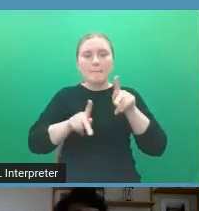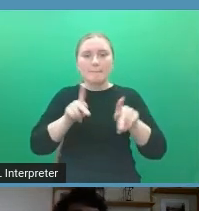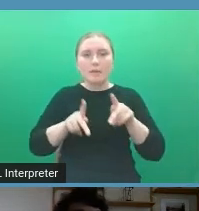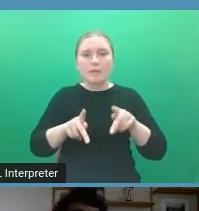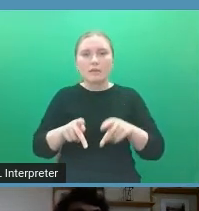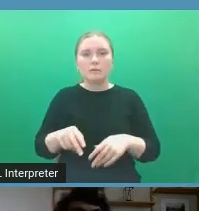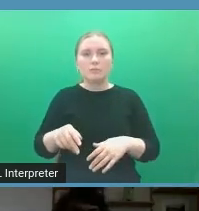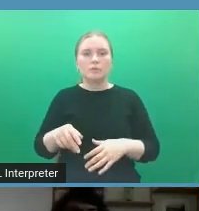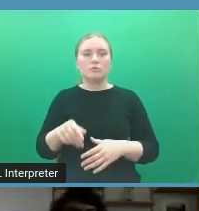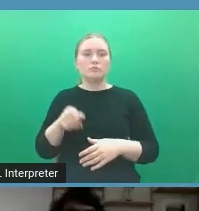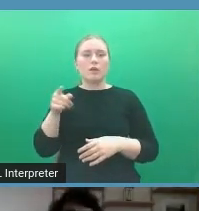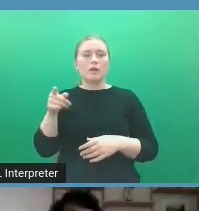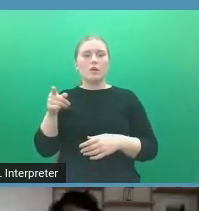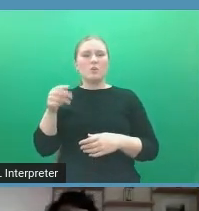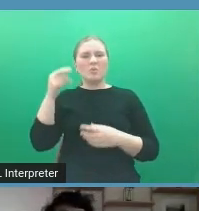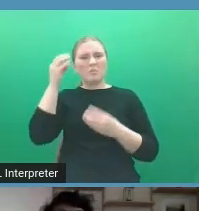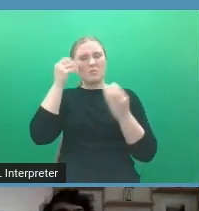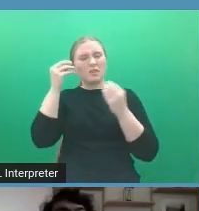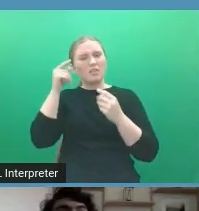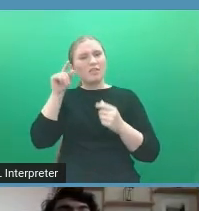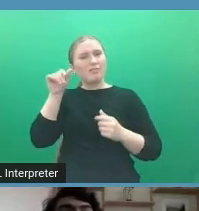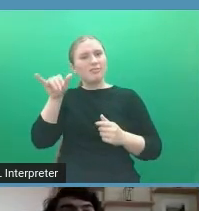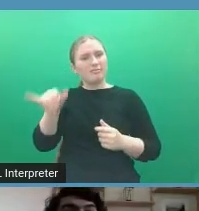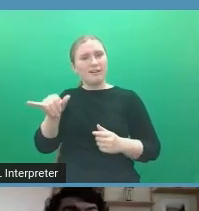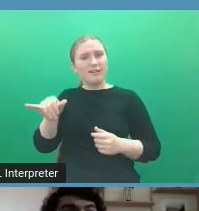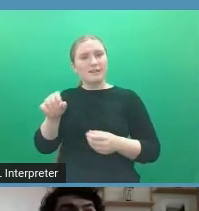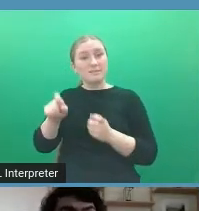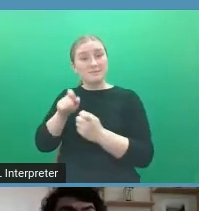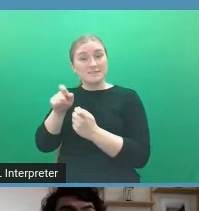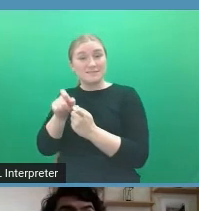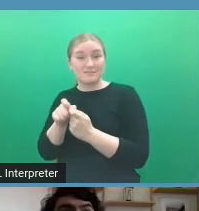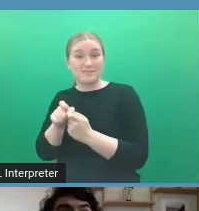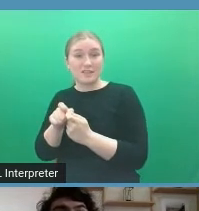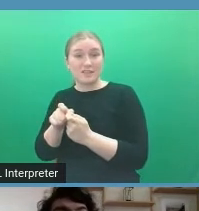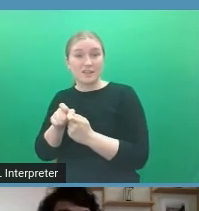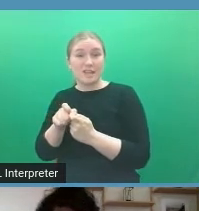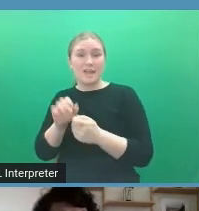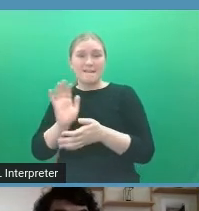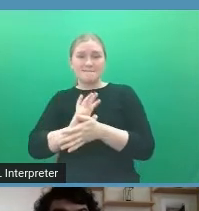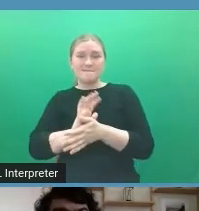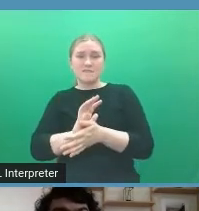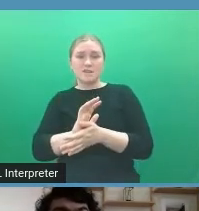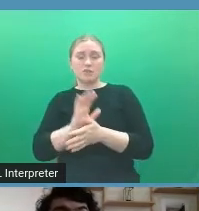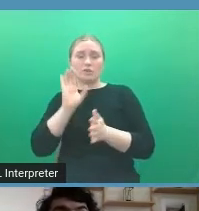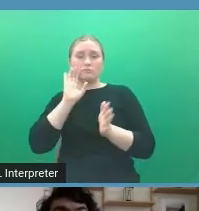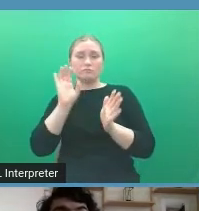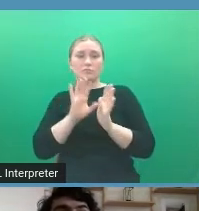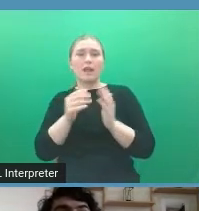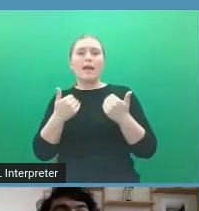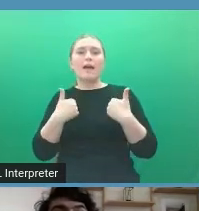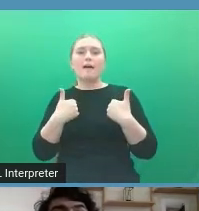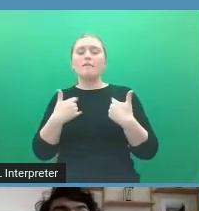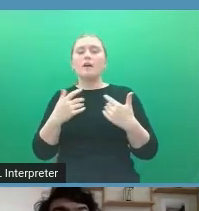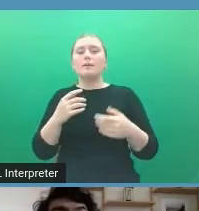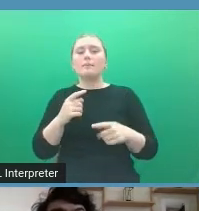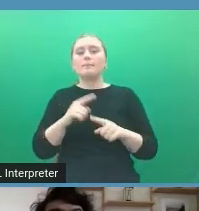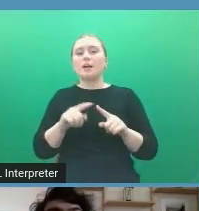a dance like that, only a video capture of it may be documenting it sure but it's not preserving